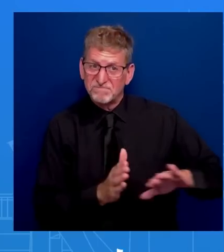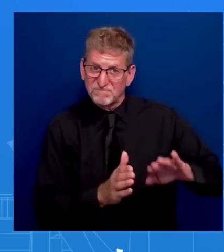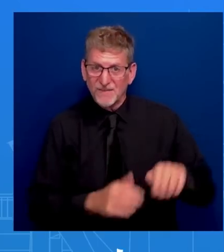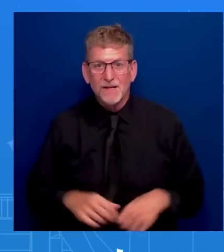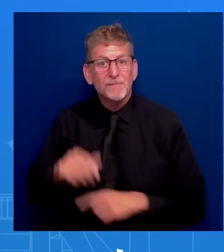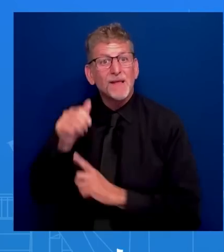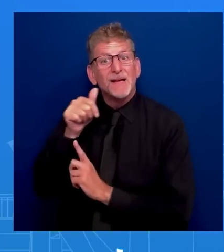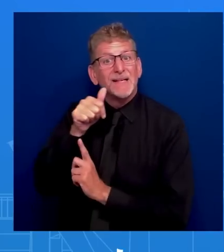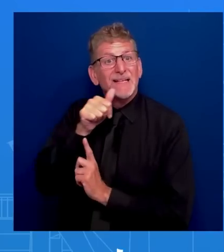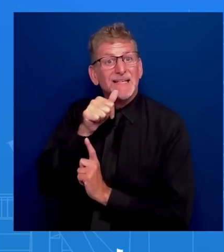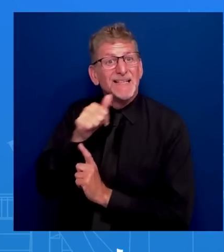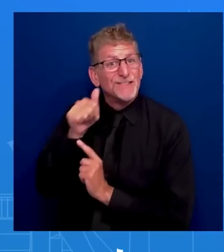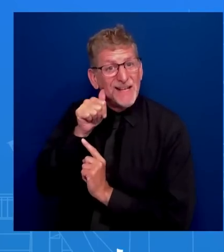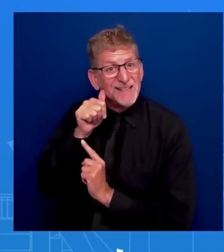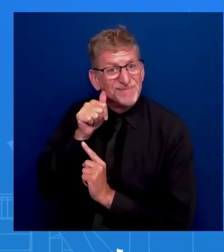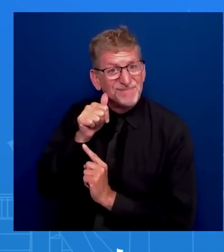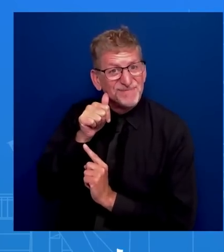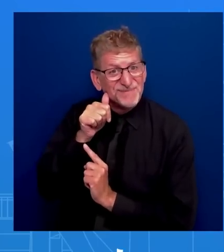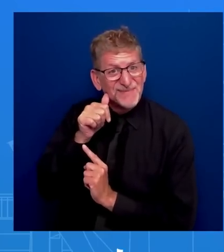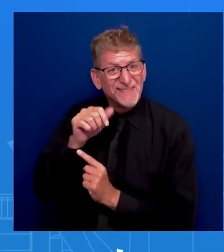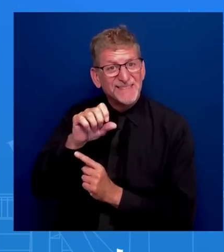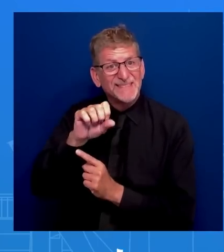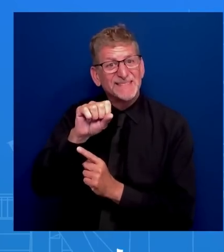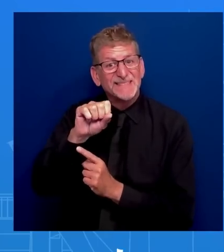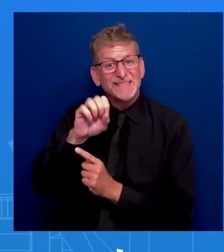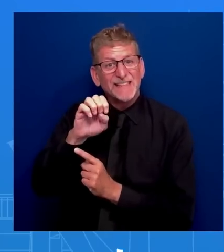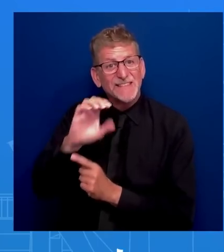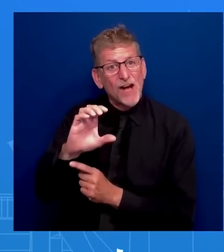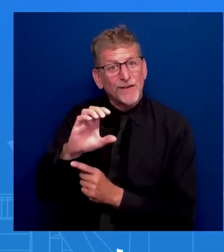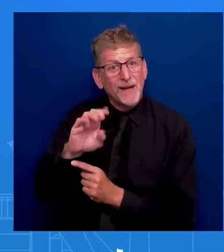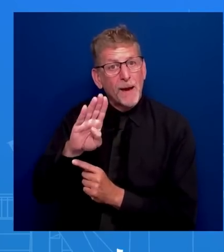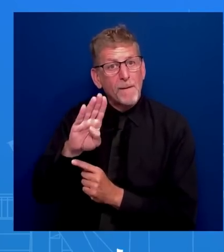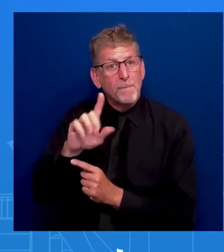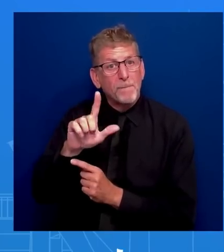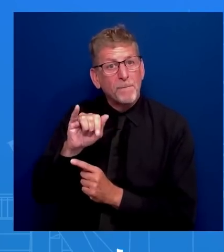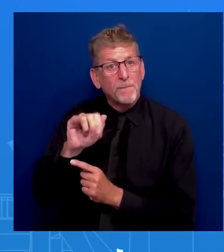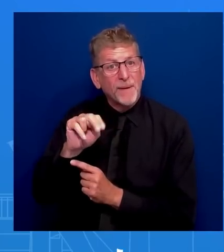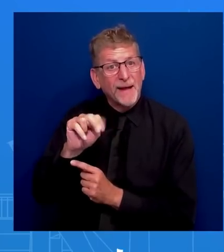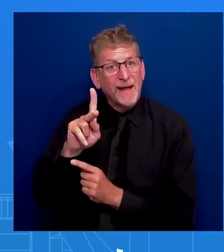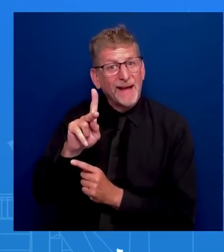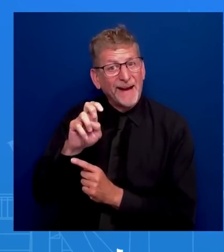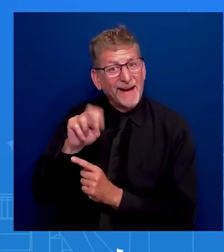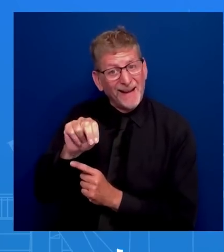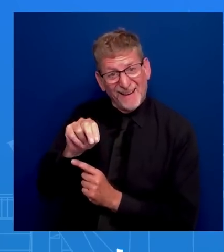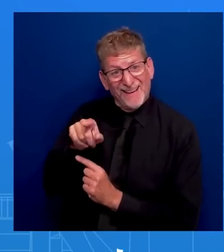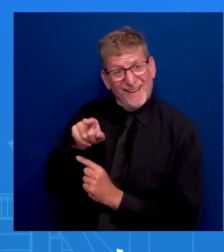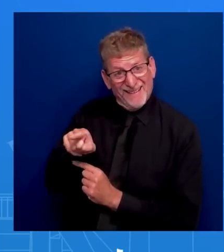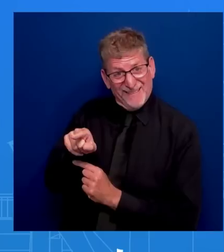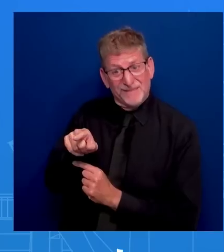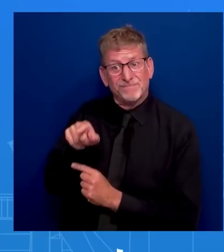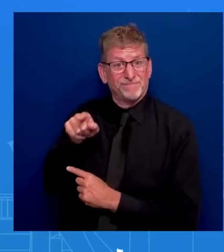This strategy articulates our new vision for a 21st century U.S.-African partnership.